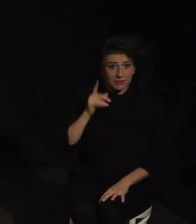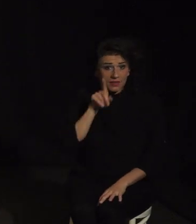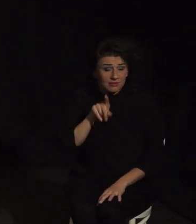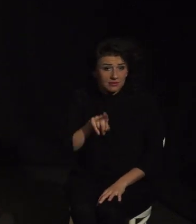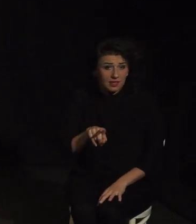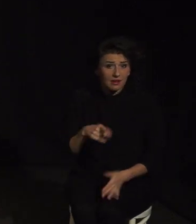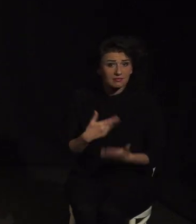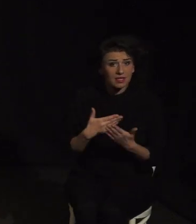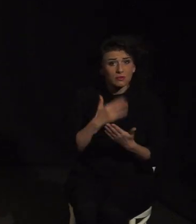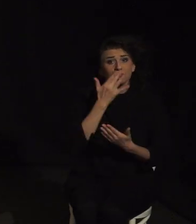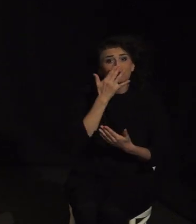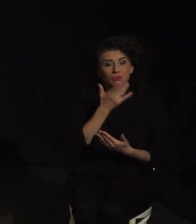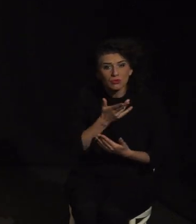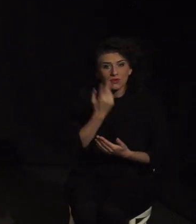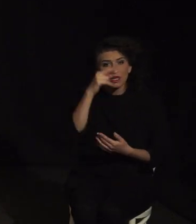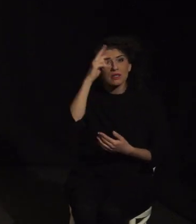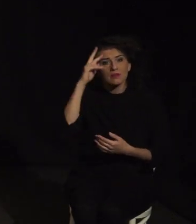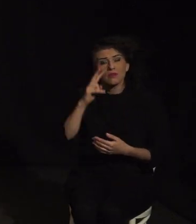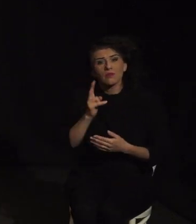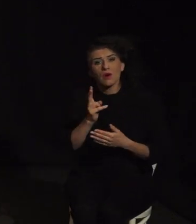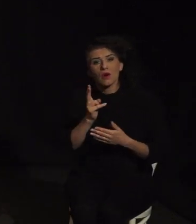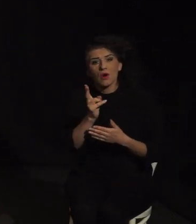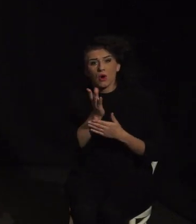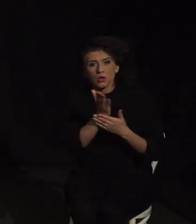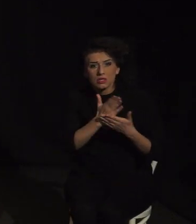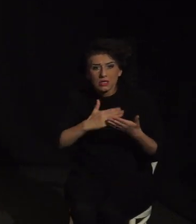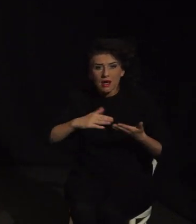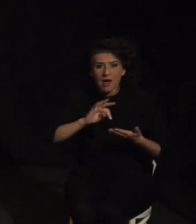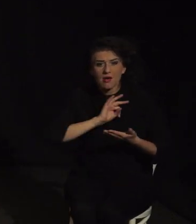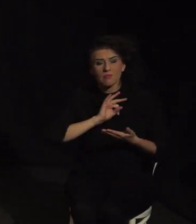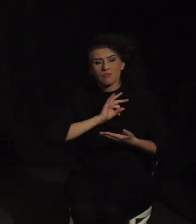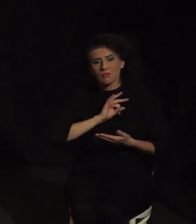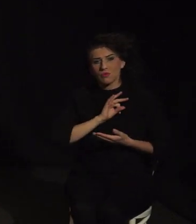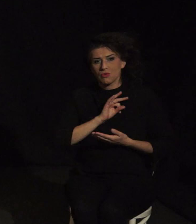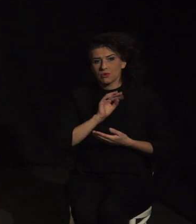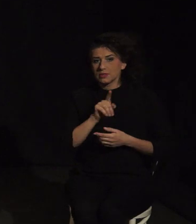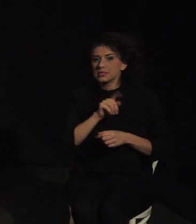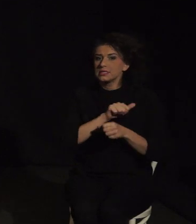I'll say: "Litwo! Ojczyzno moja! Ty jesteś jak zdrowie."